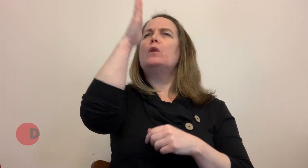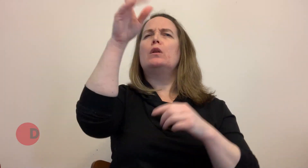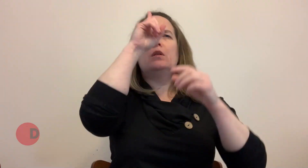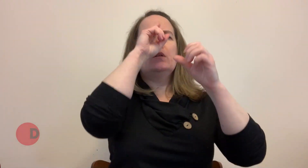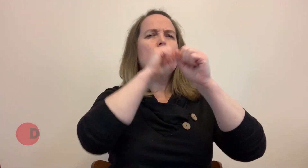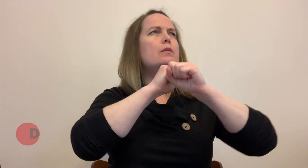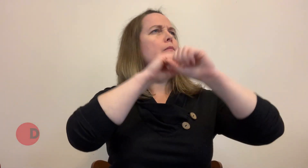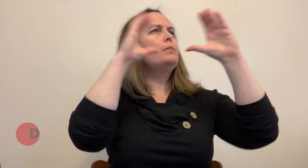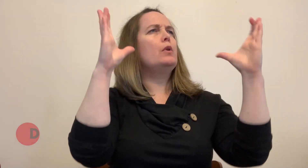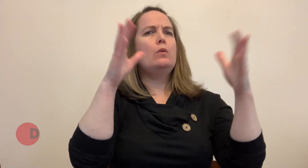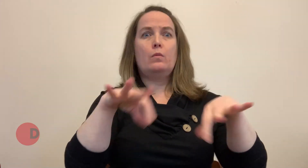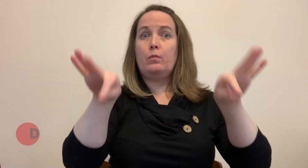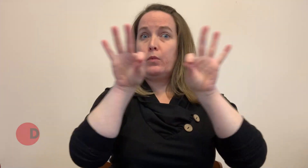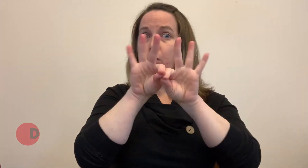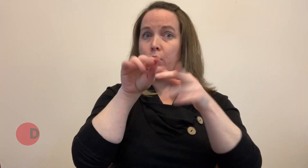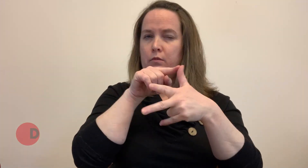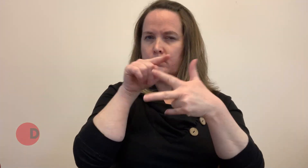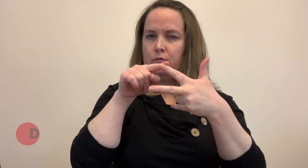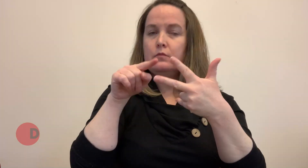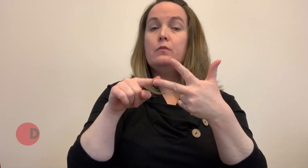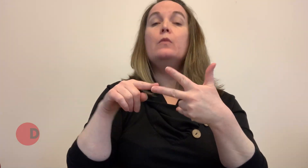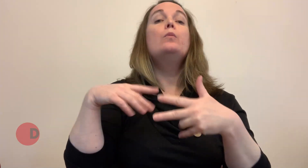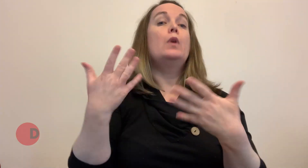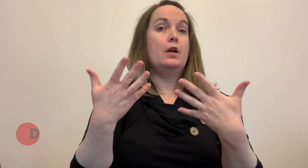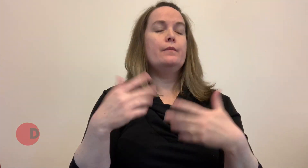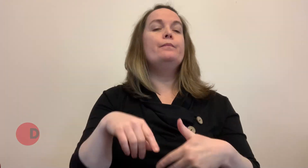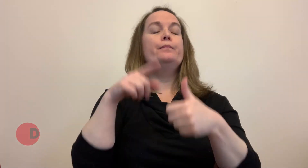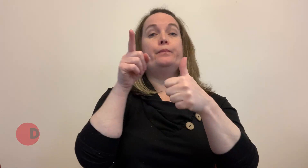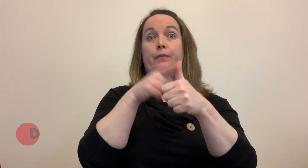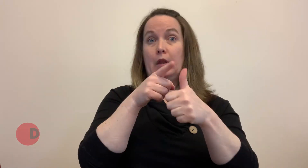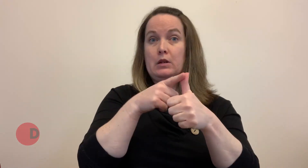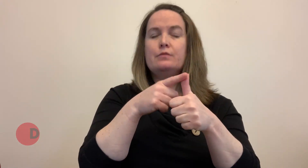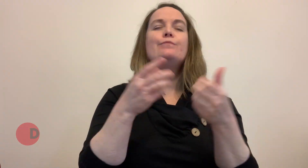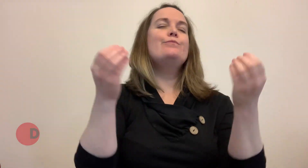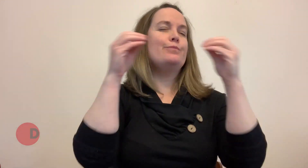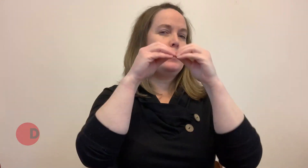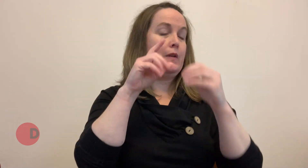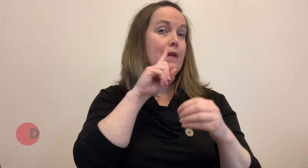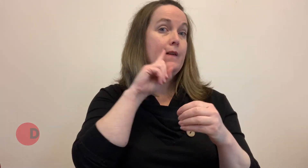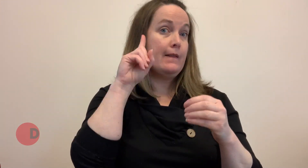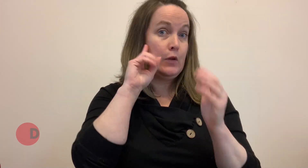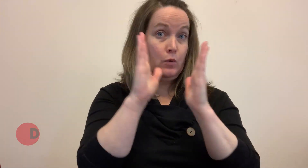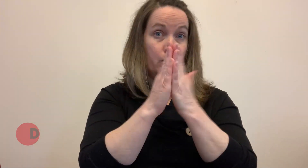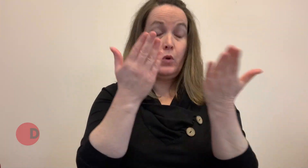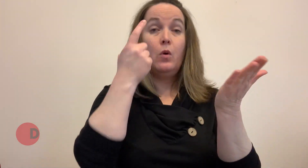[Patti]: In the future, I am thinking of 3 important things: